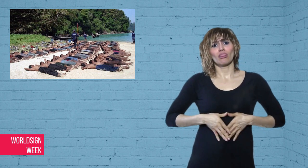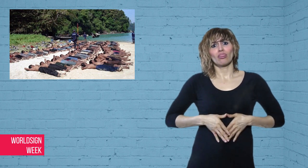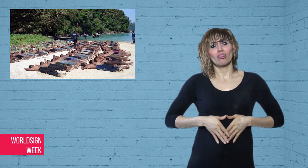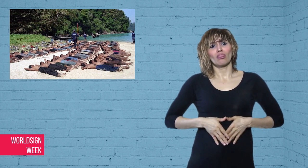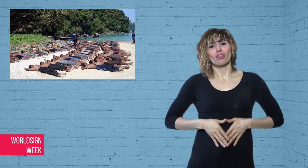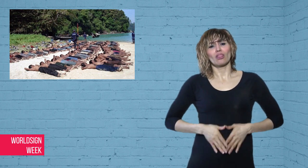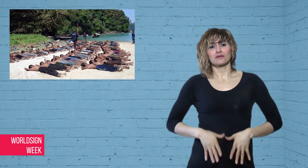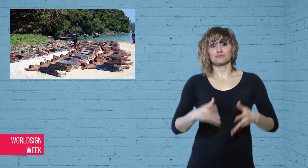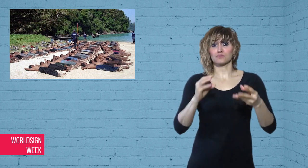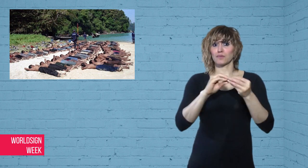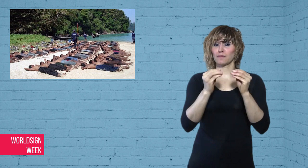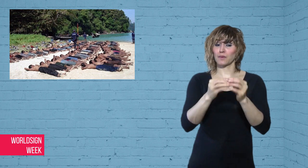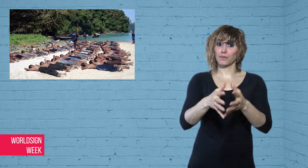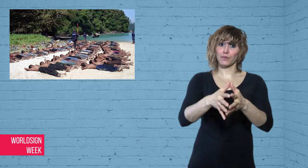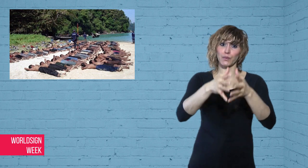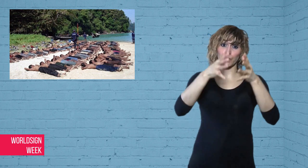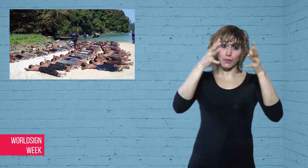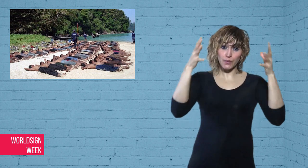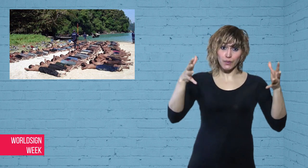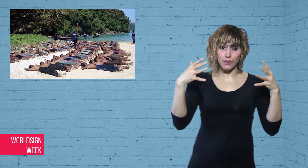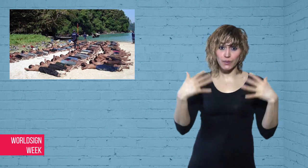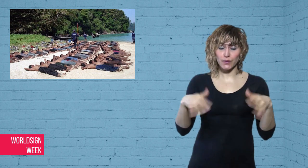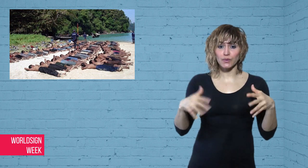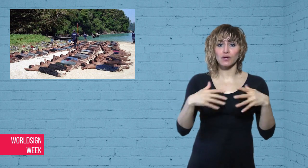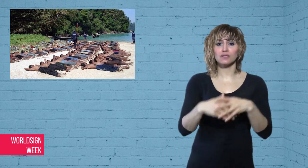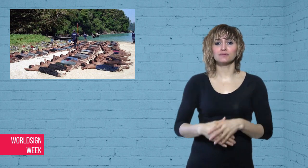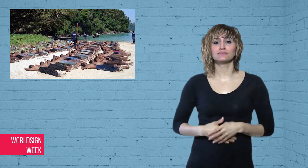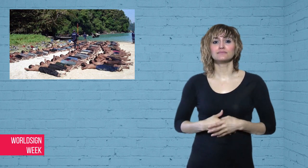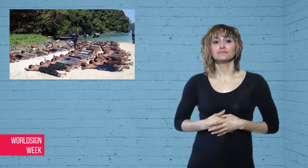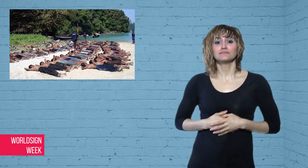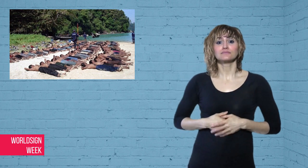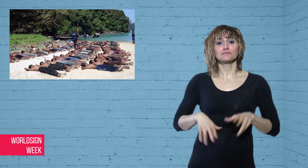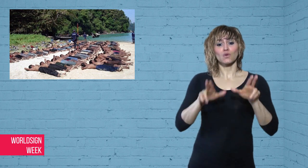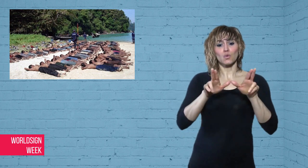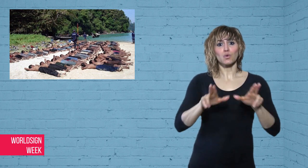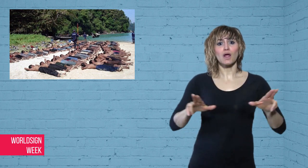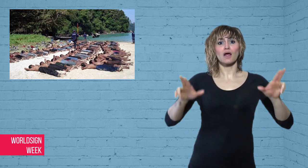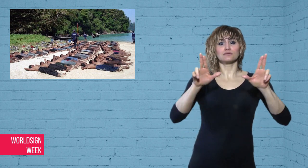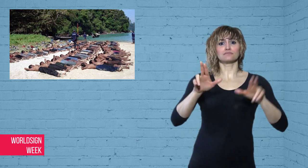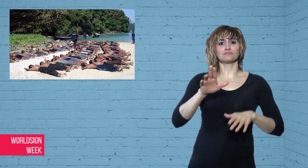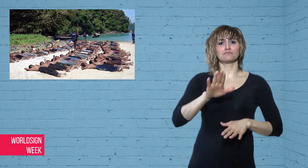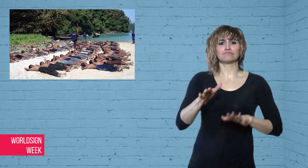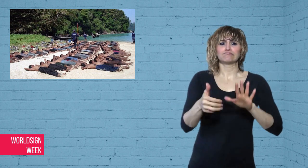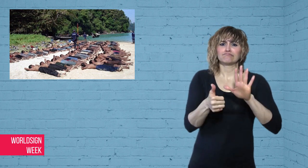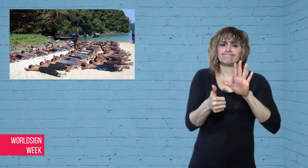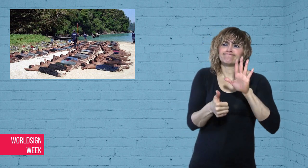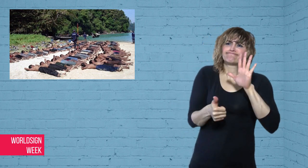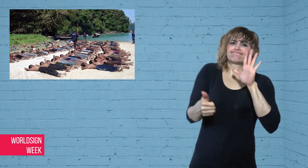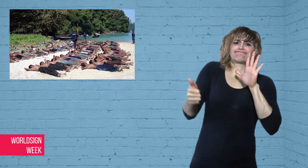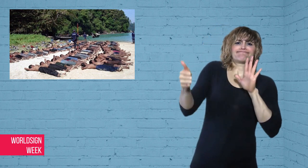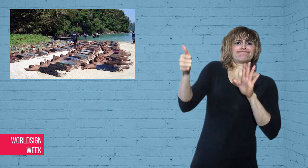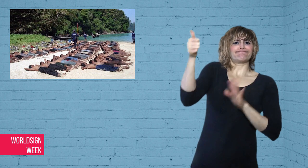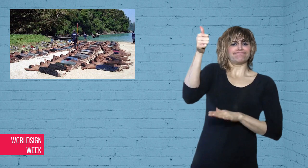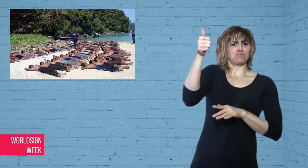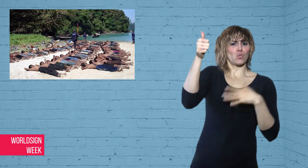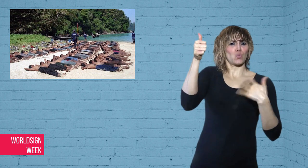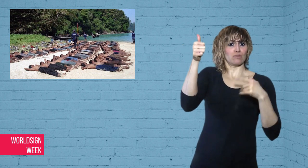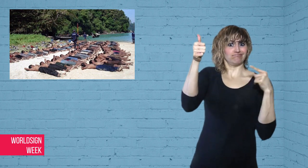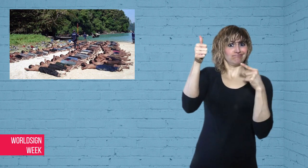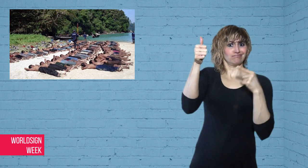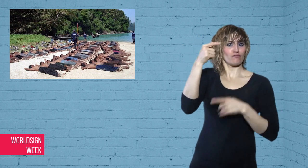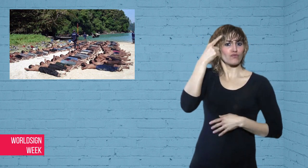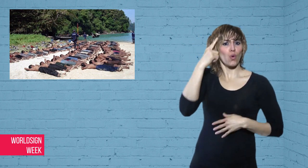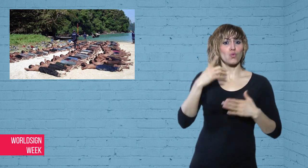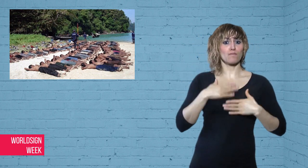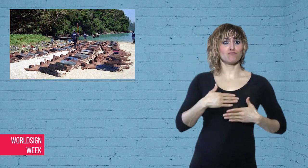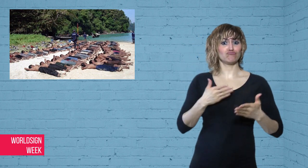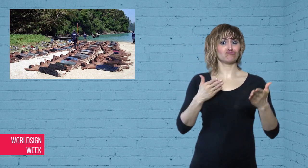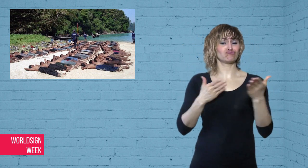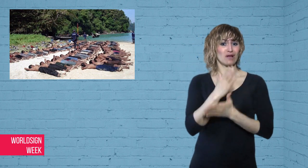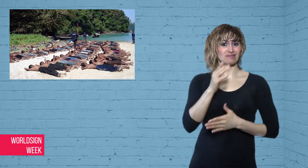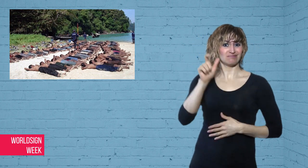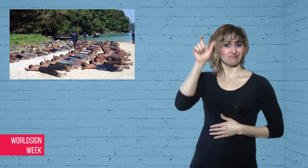Commissioner for Human Rights,